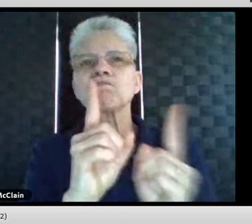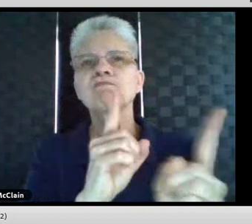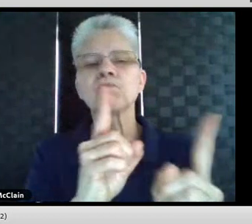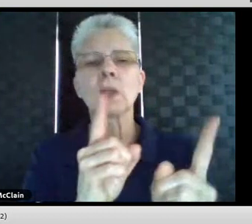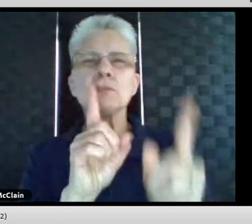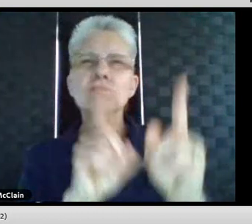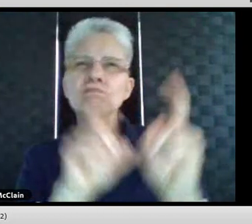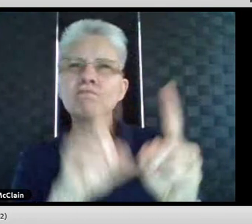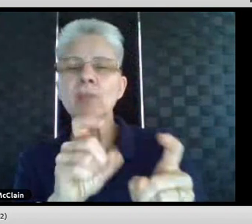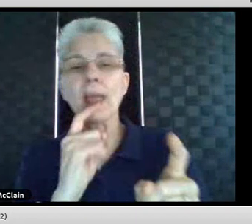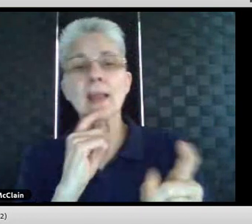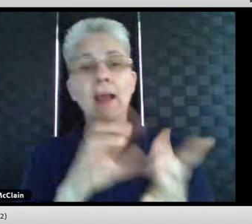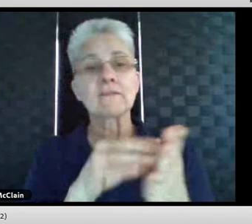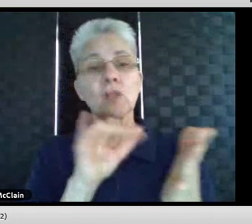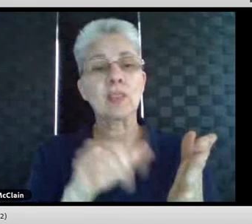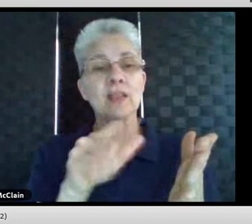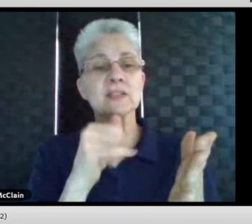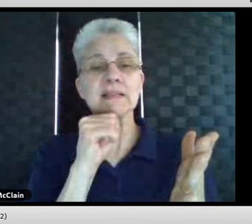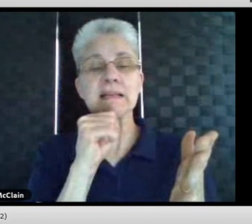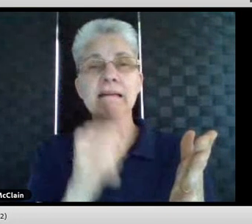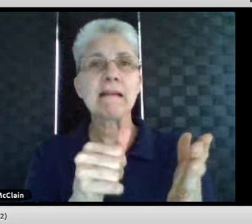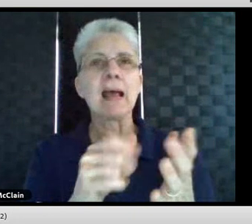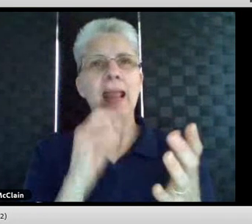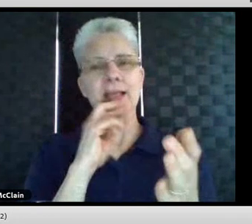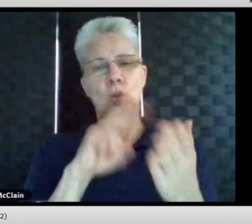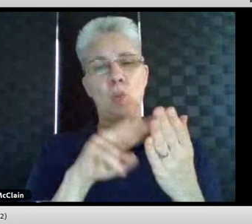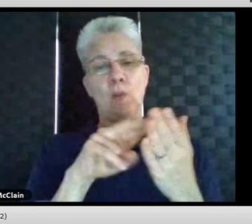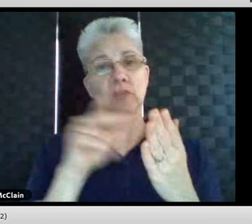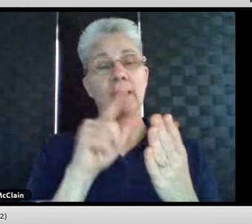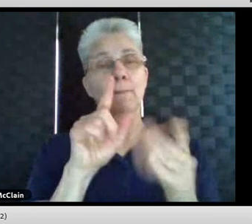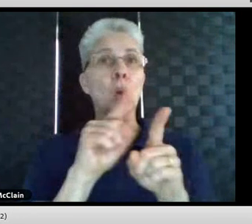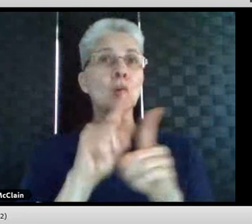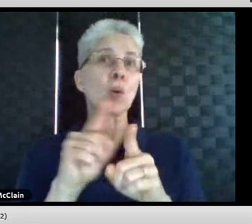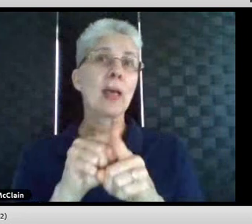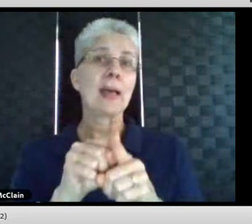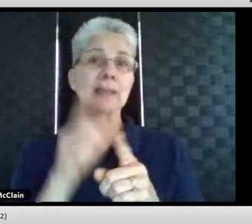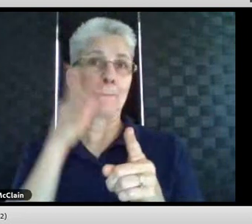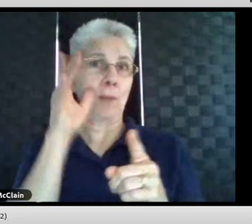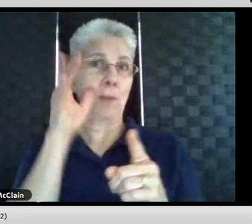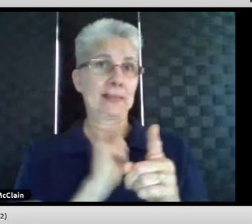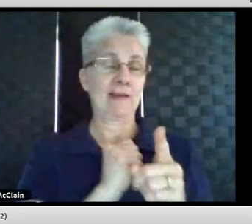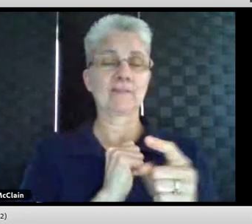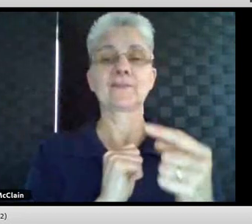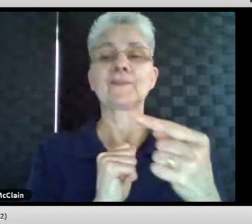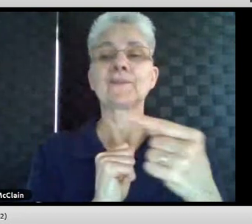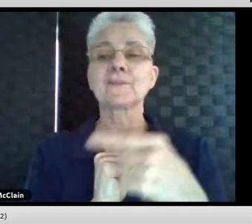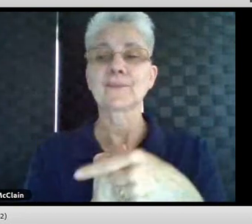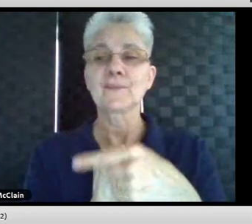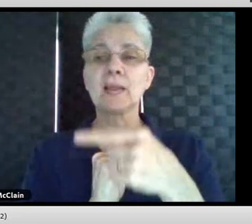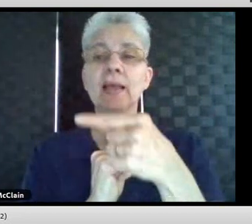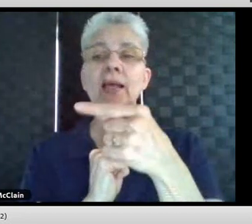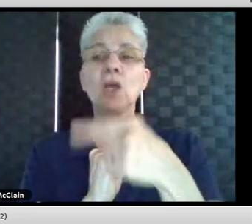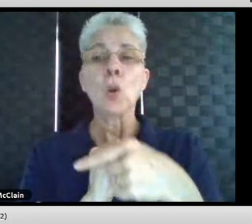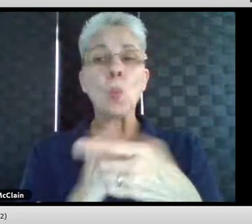And I've learned this not just as a reference librarian but also as a parent, and one of the things to think about